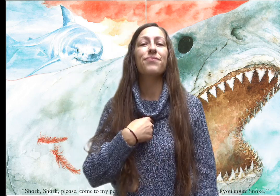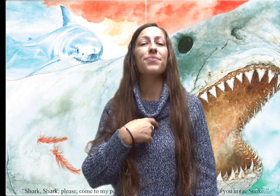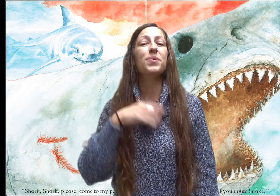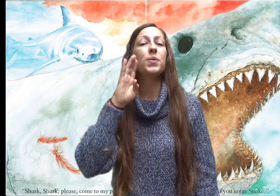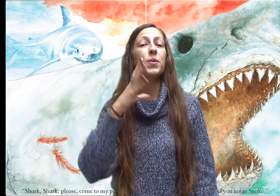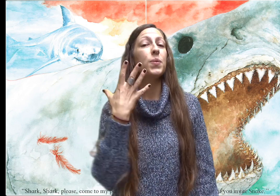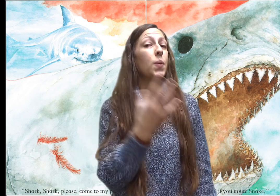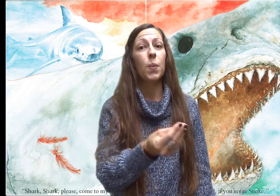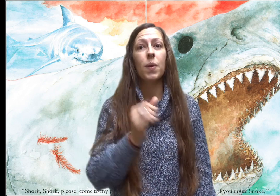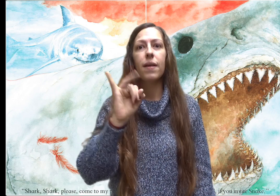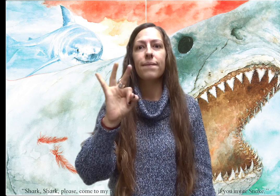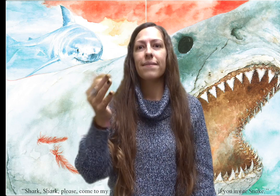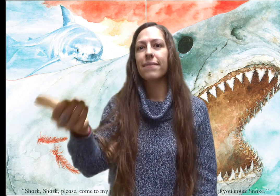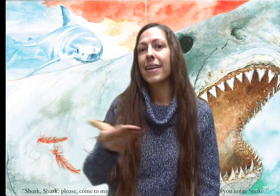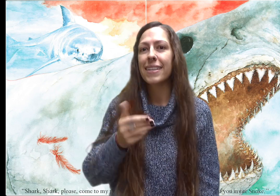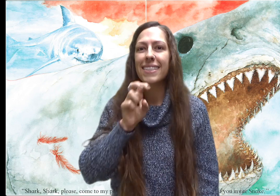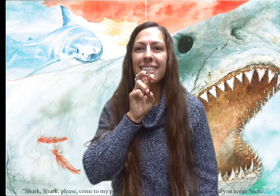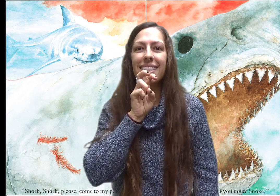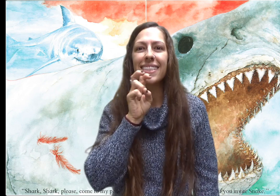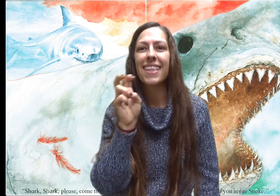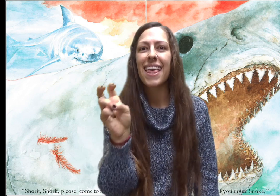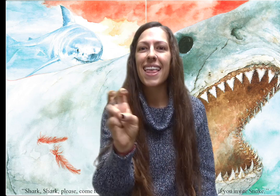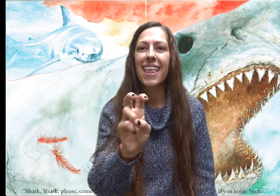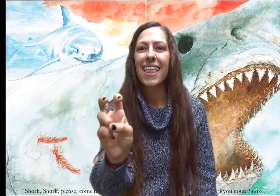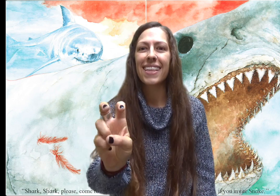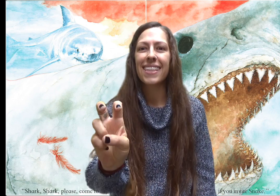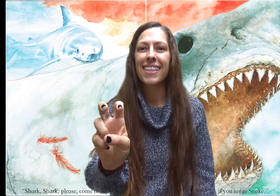Thank you, I will, if you invite Snake.